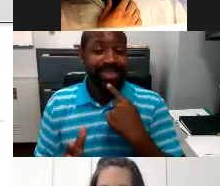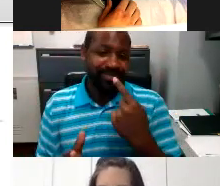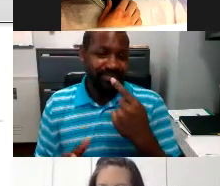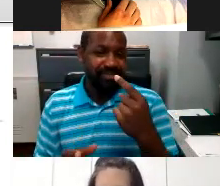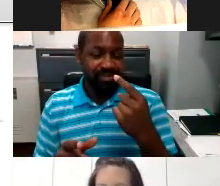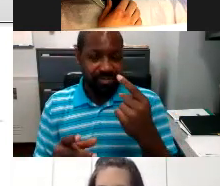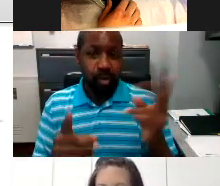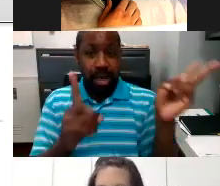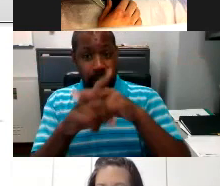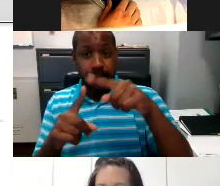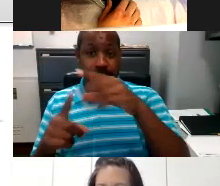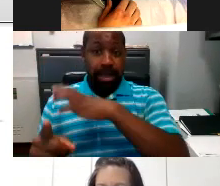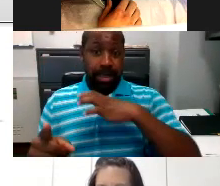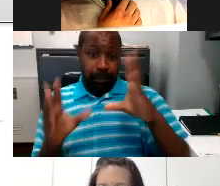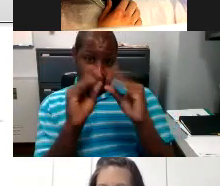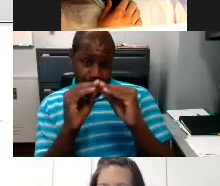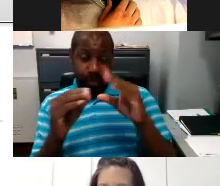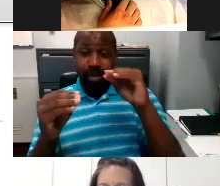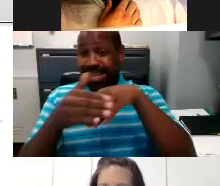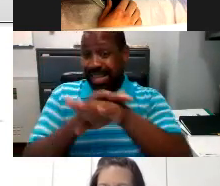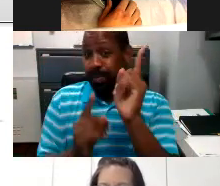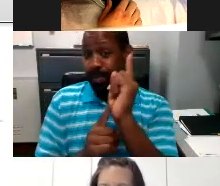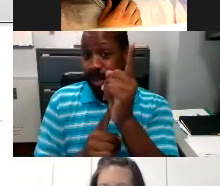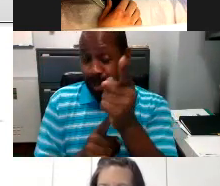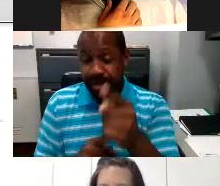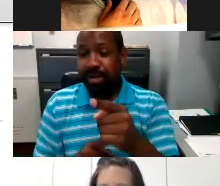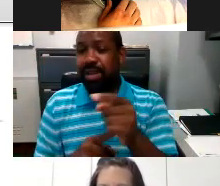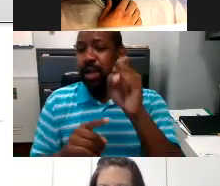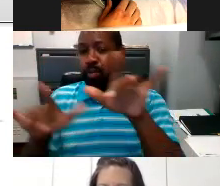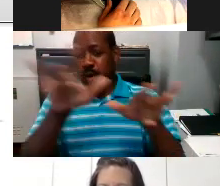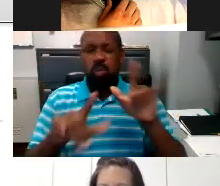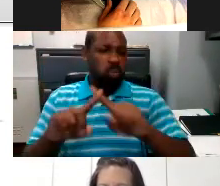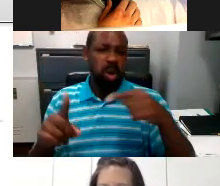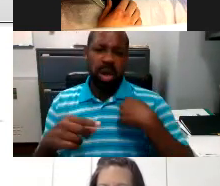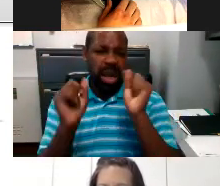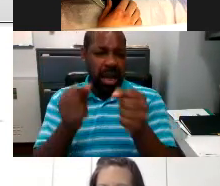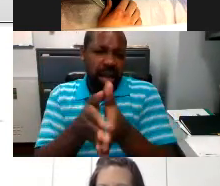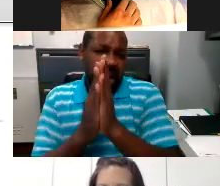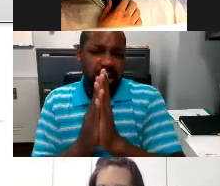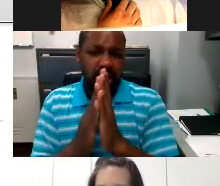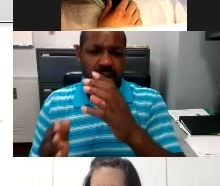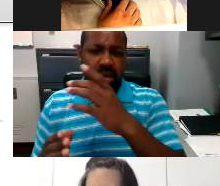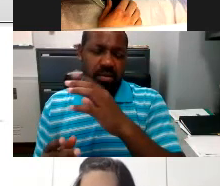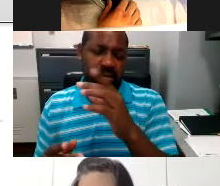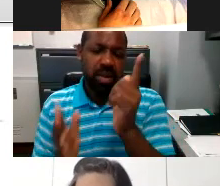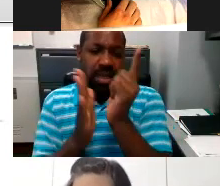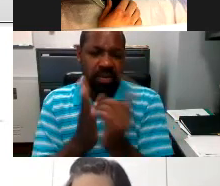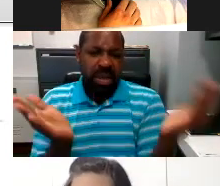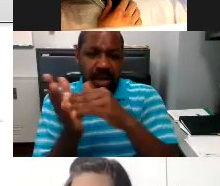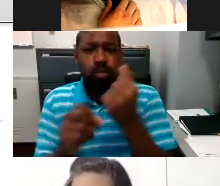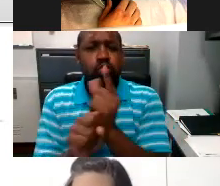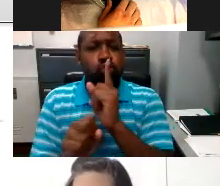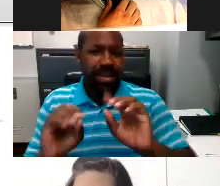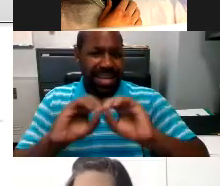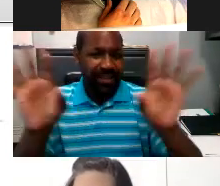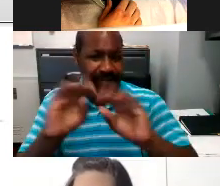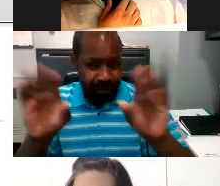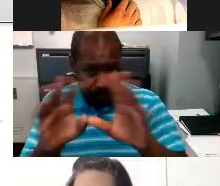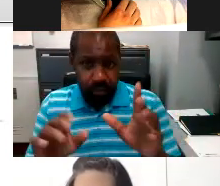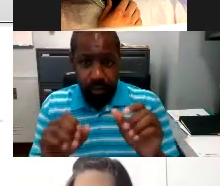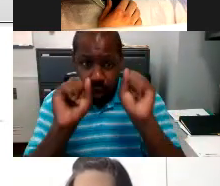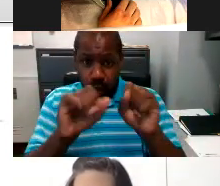AND I DO WONDER IF --